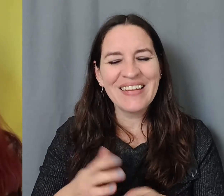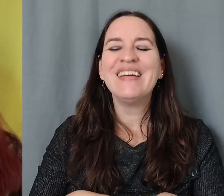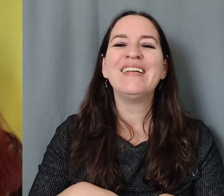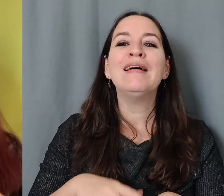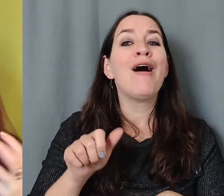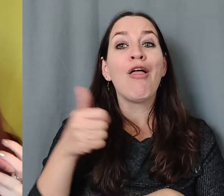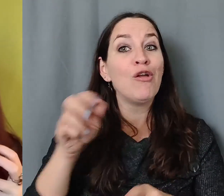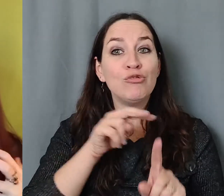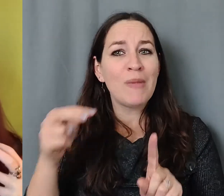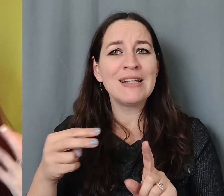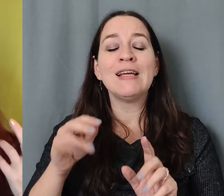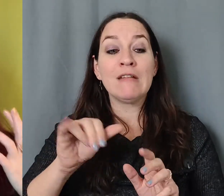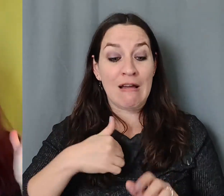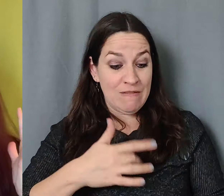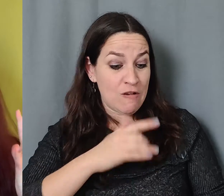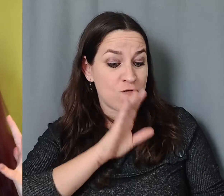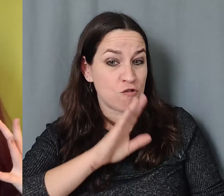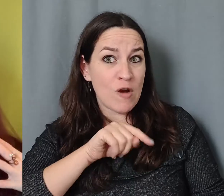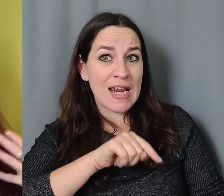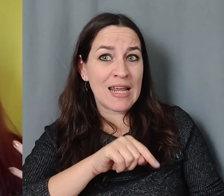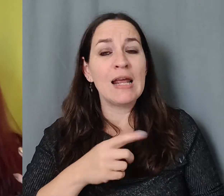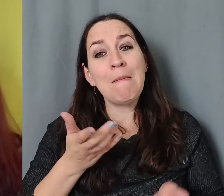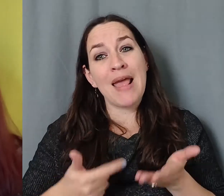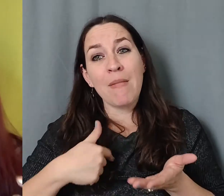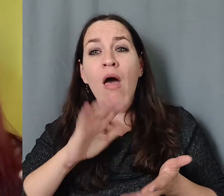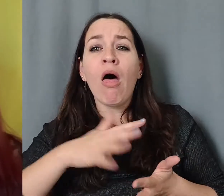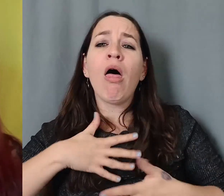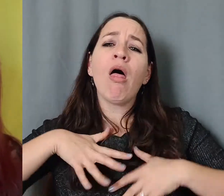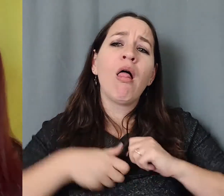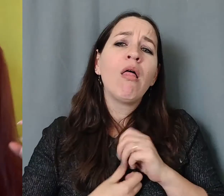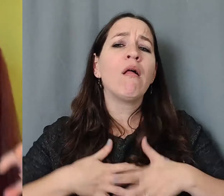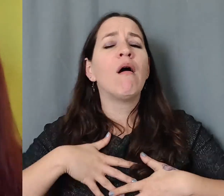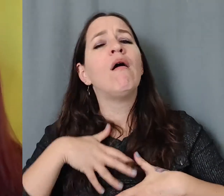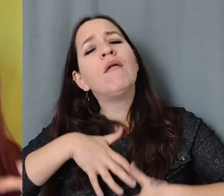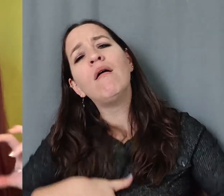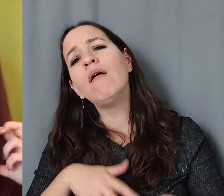Or are you like really engaging with it? You're like, "oh, I'm just really struggling like really like milking